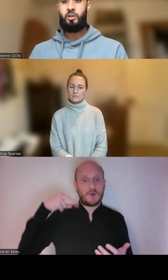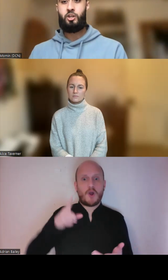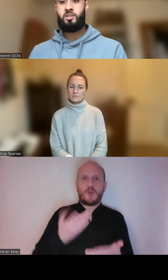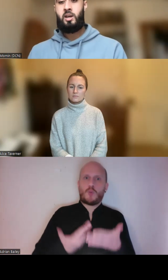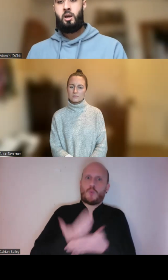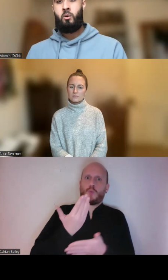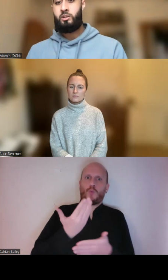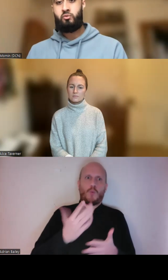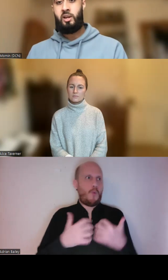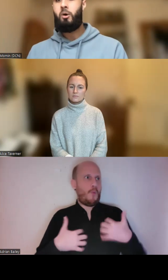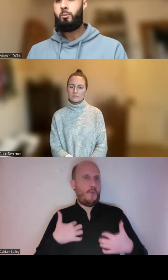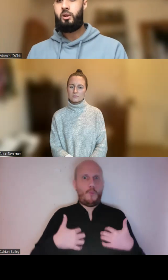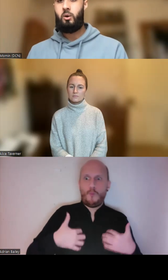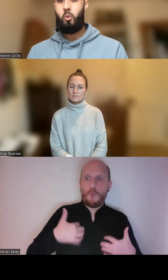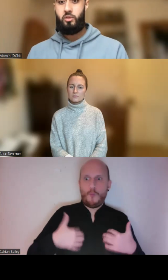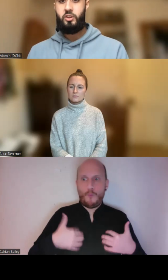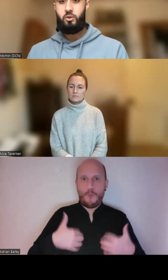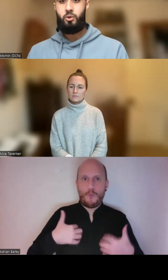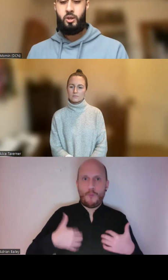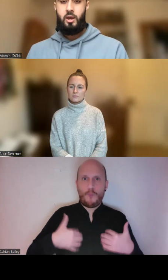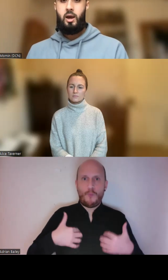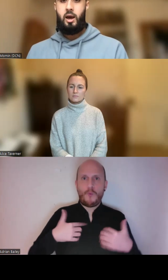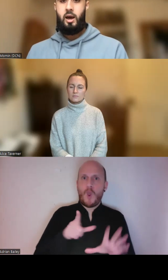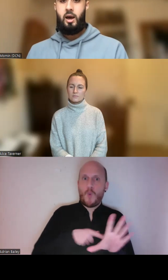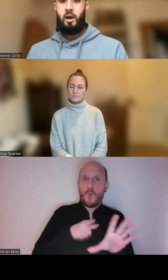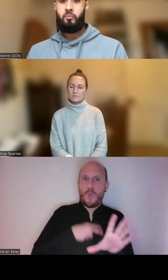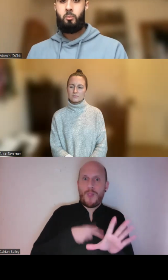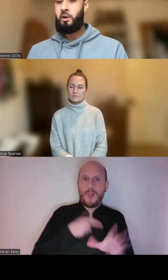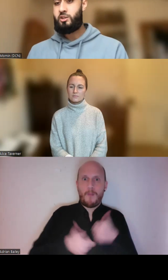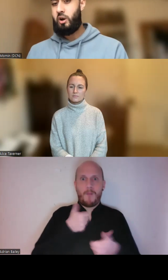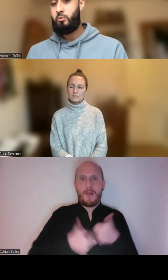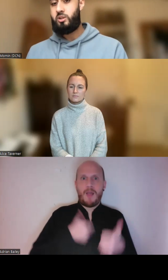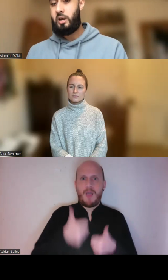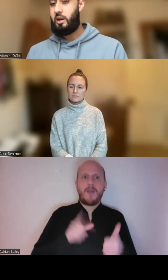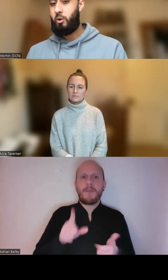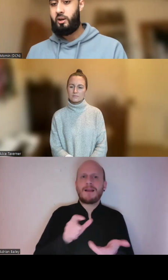which is really popular with the youth but Instagram used to be at that point